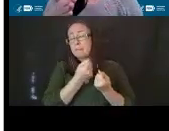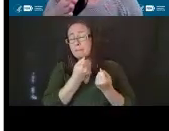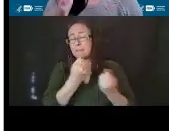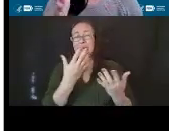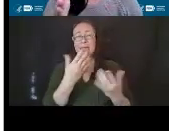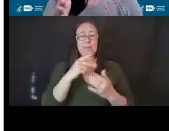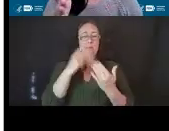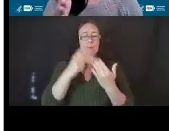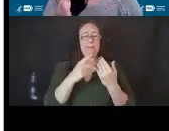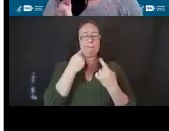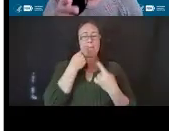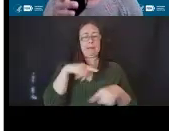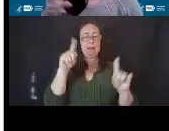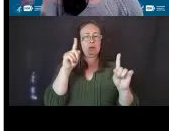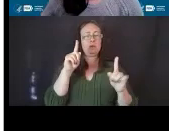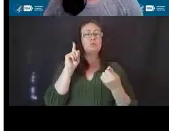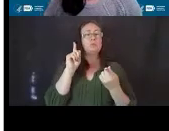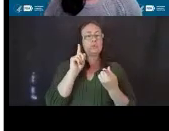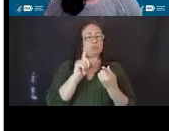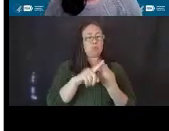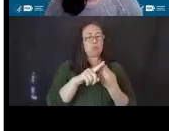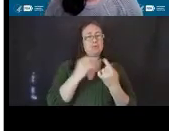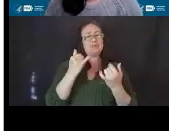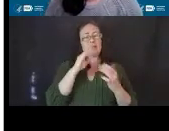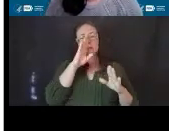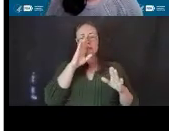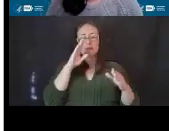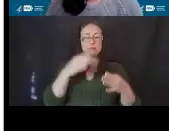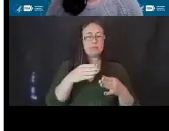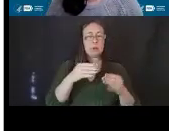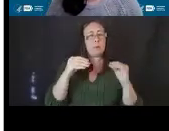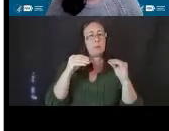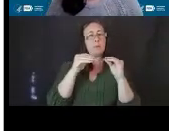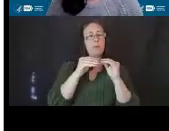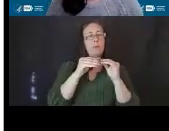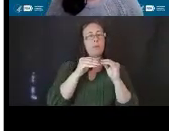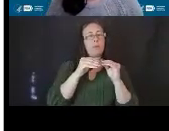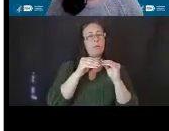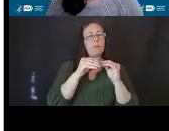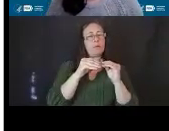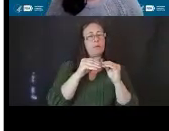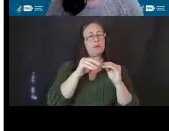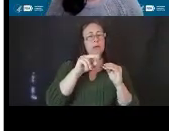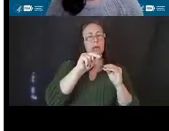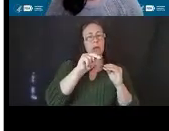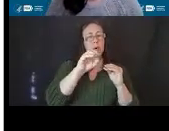because competing renewals, it's been shown at the NIH.